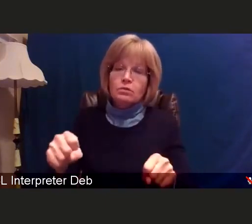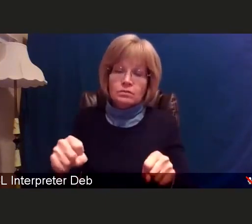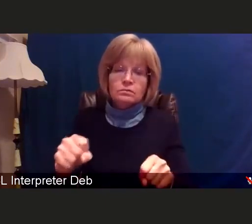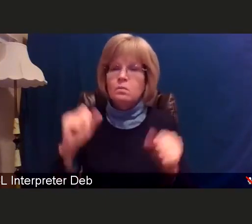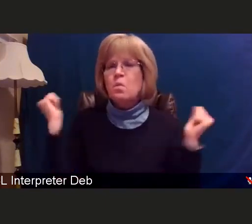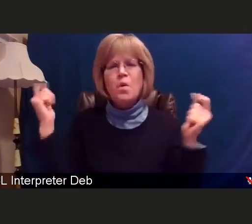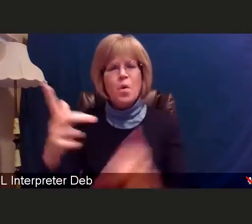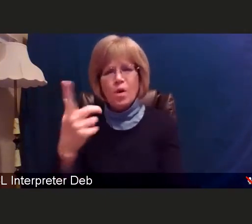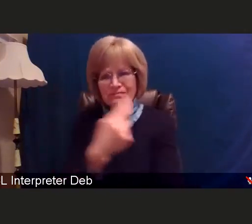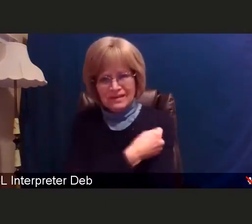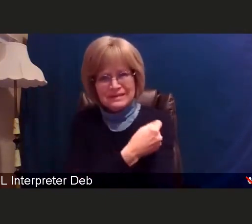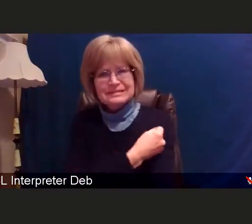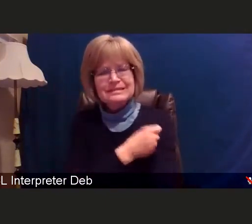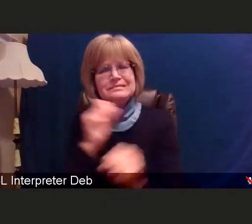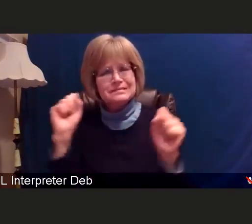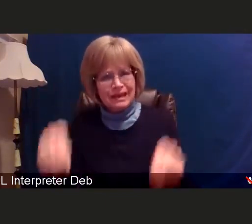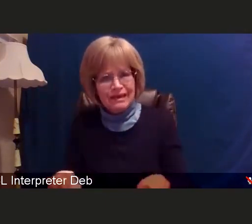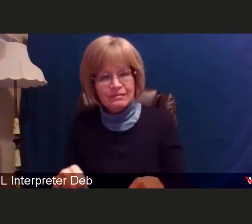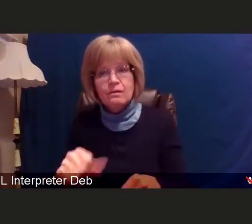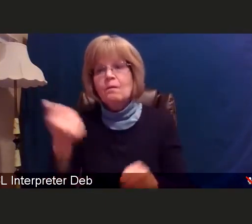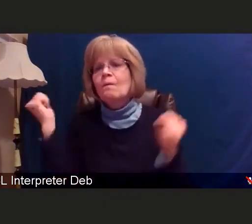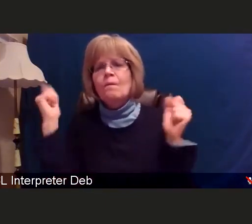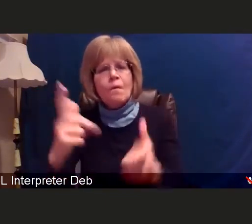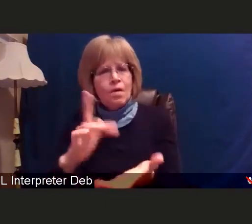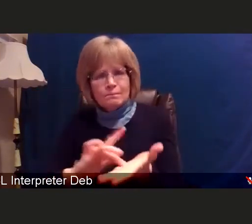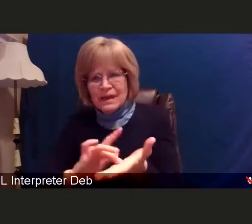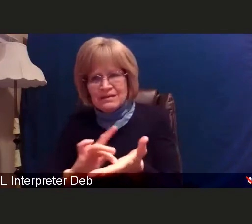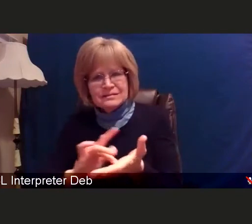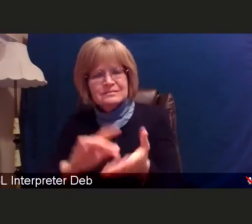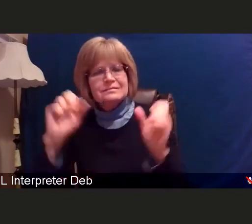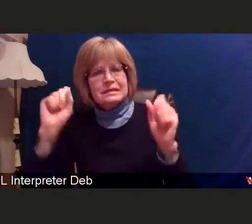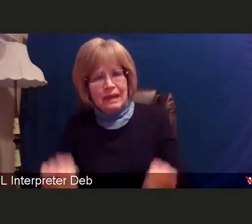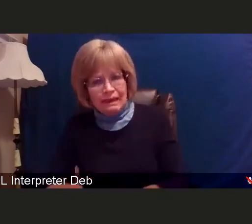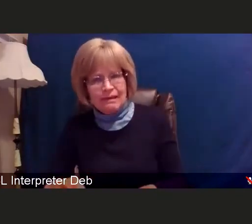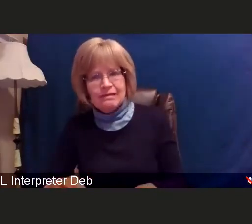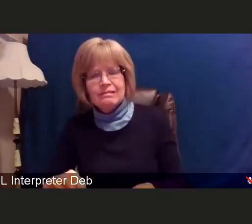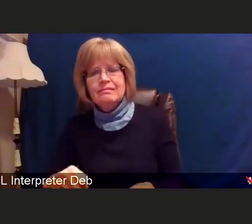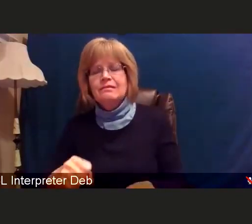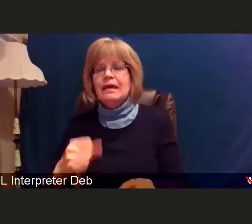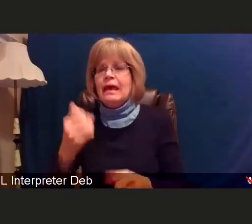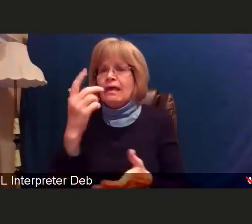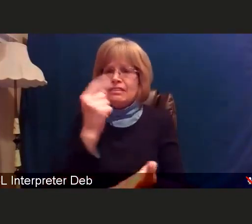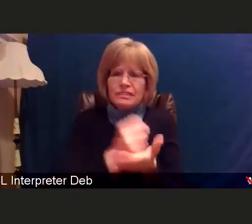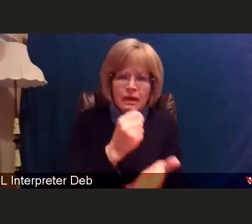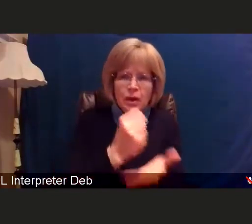every medication has the potential to cause a side effect, every therapy, every test that we do